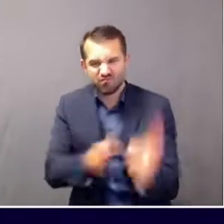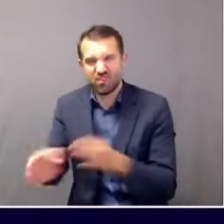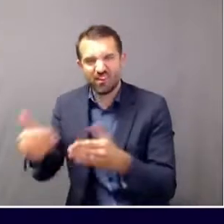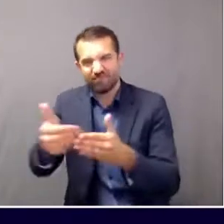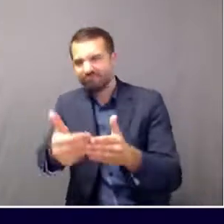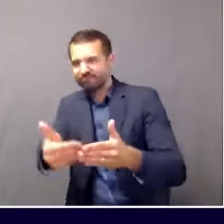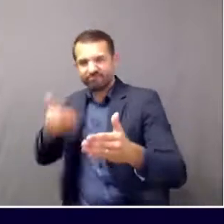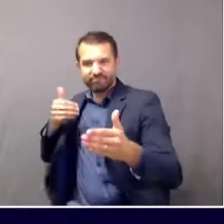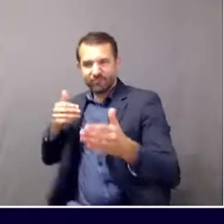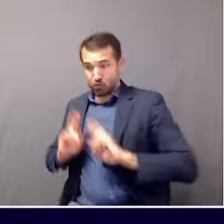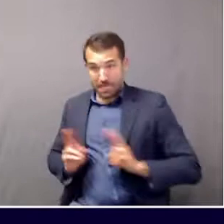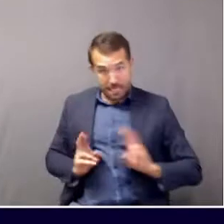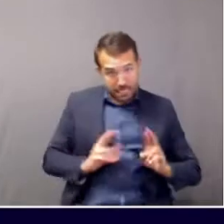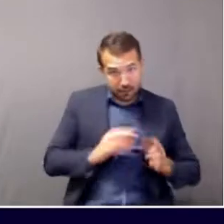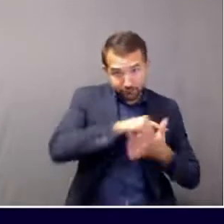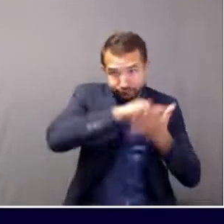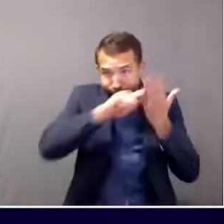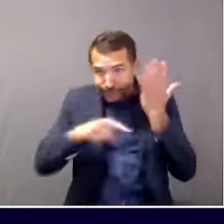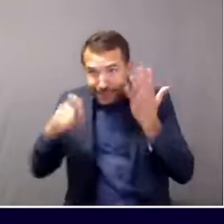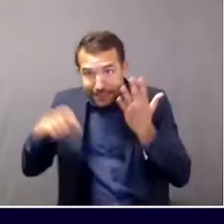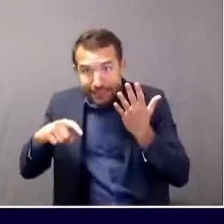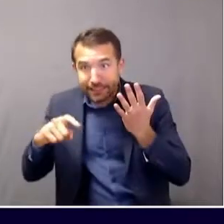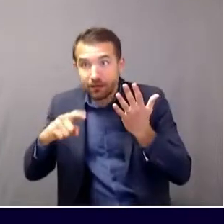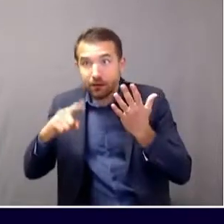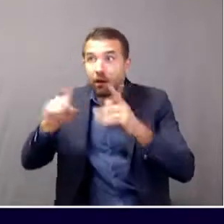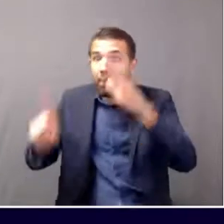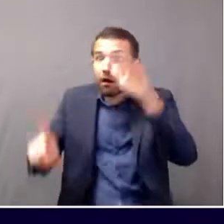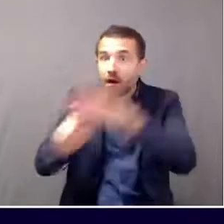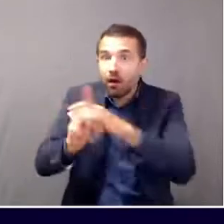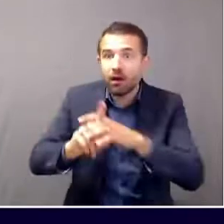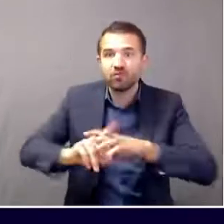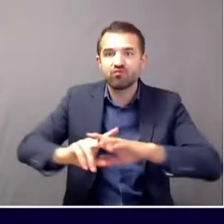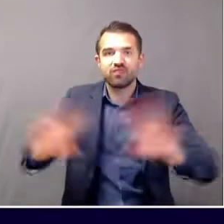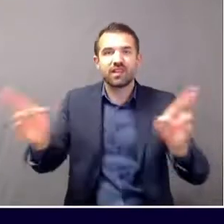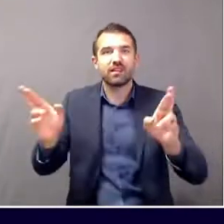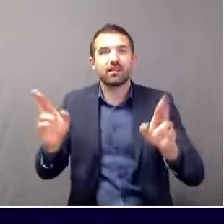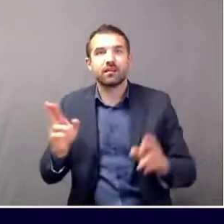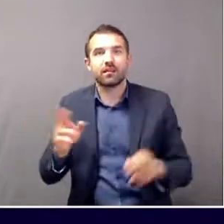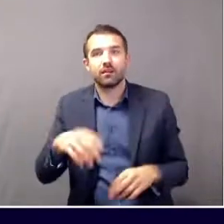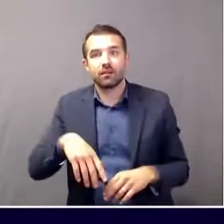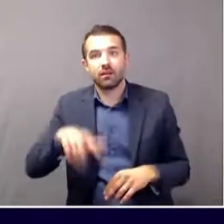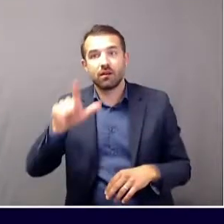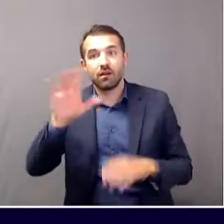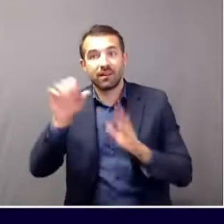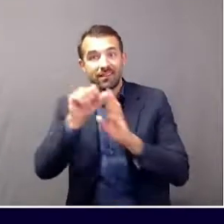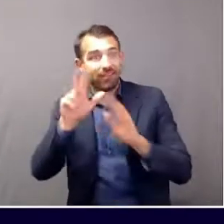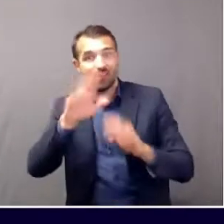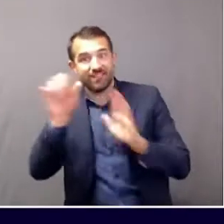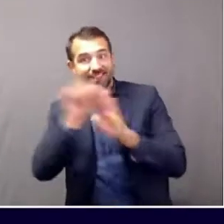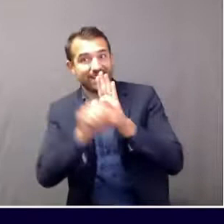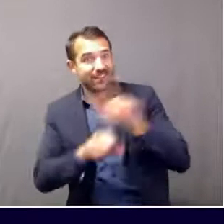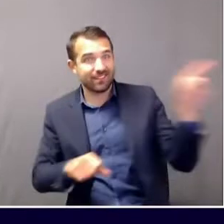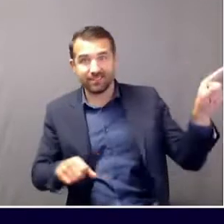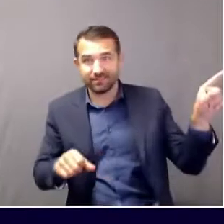other states from arriving here in the things is that each and